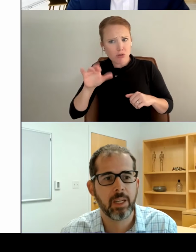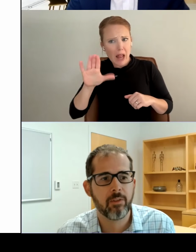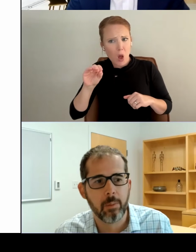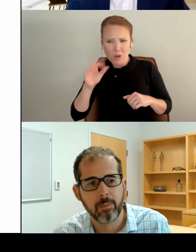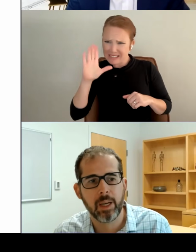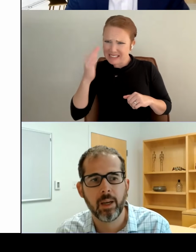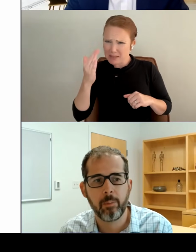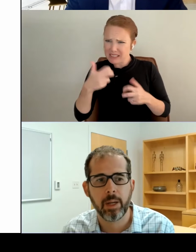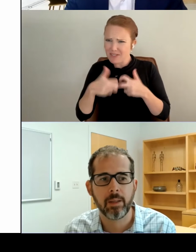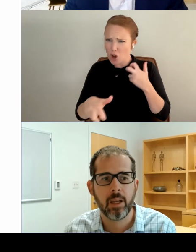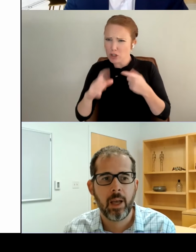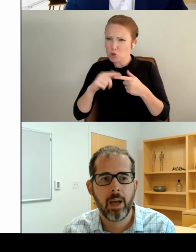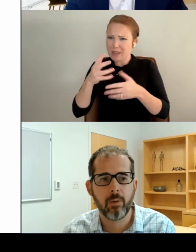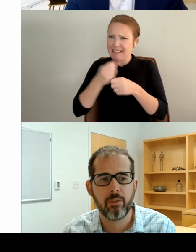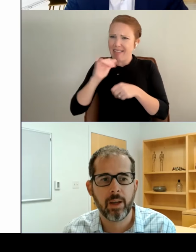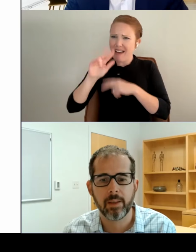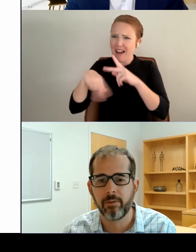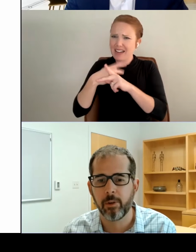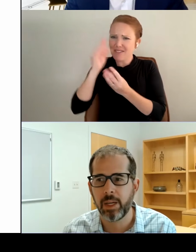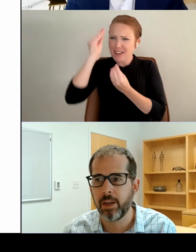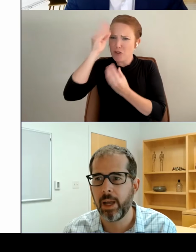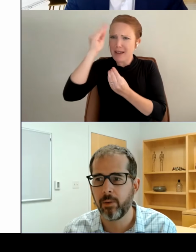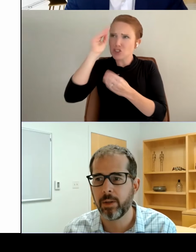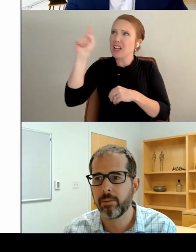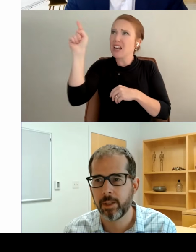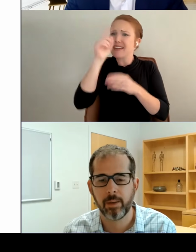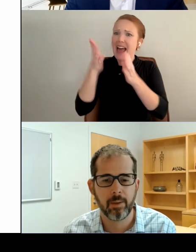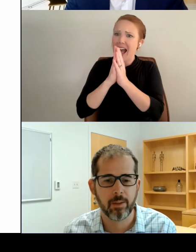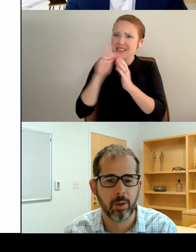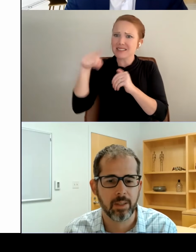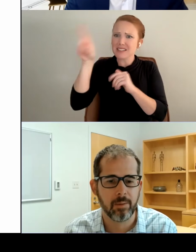information from these big companies. How do we find this information out? So there's the question.